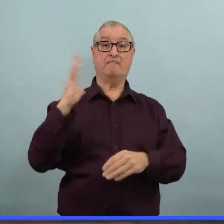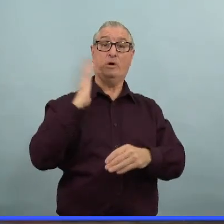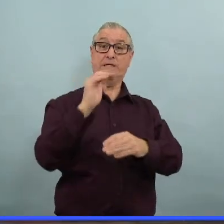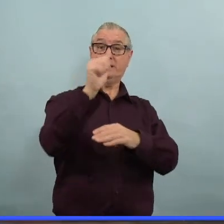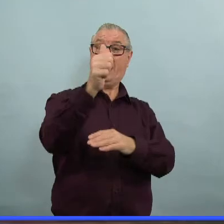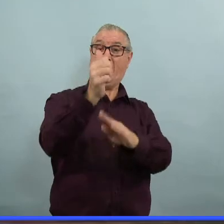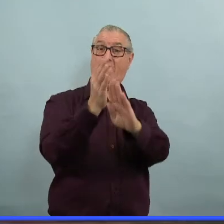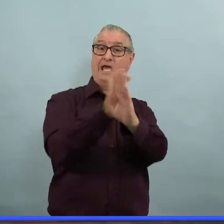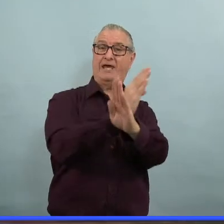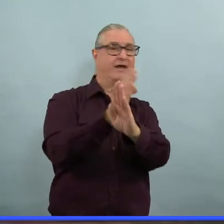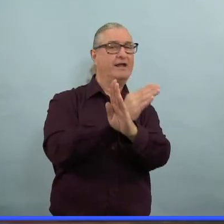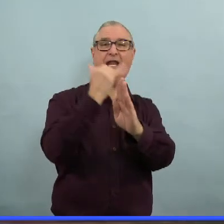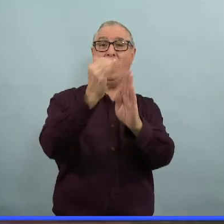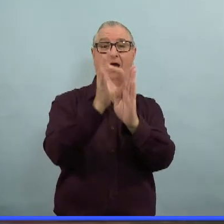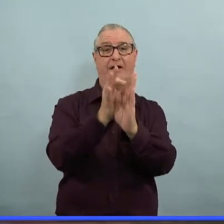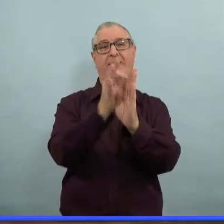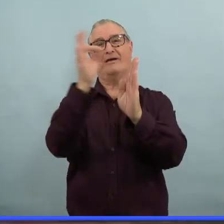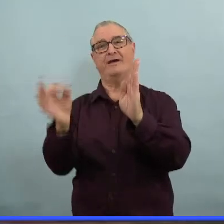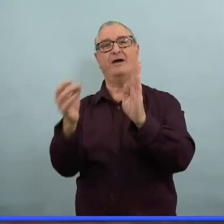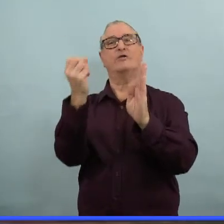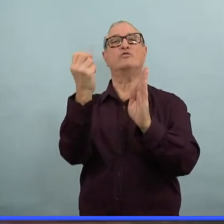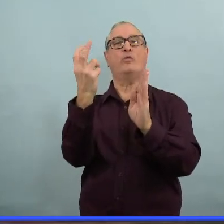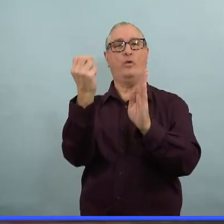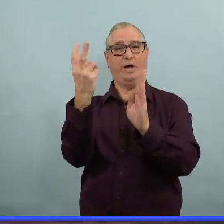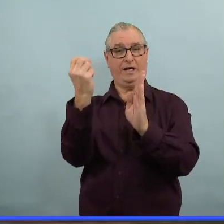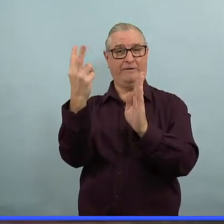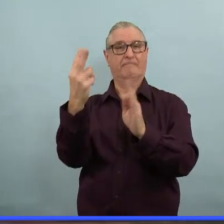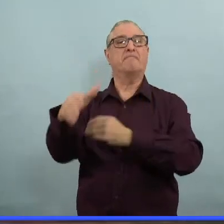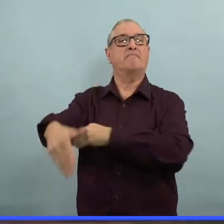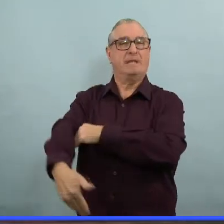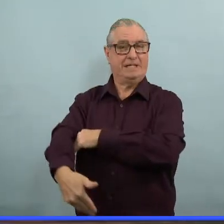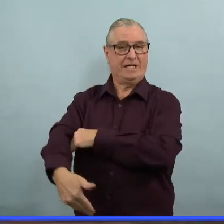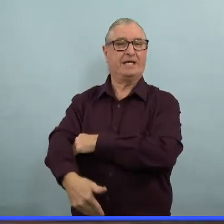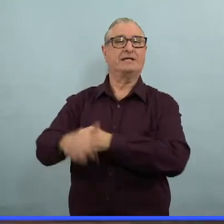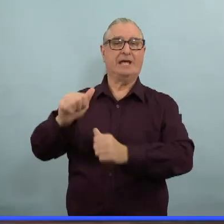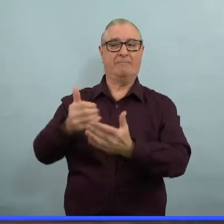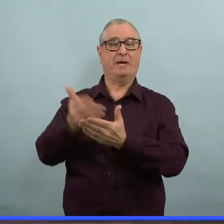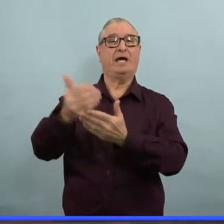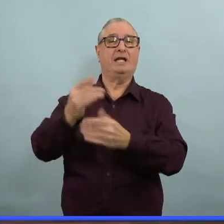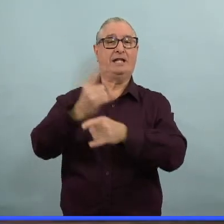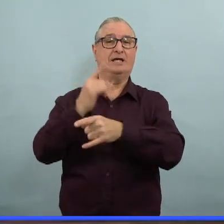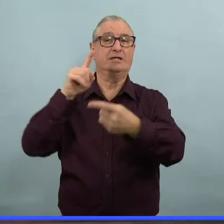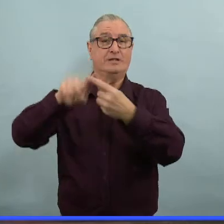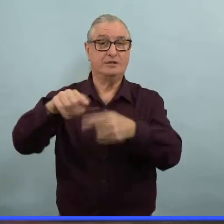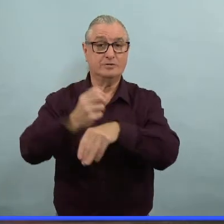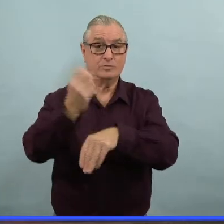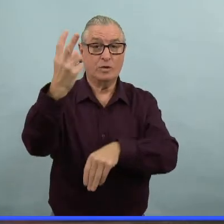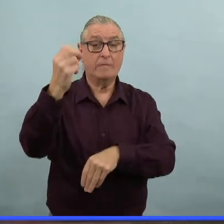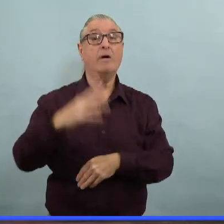sports uh we will allow tournaments again for indoor and outdoor sports and recreation